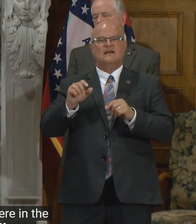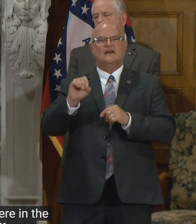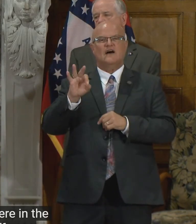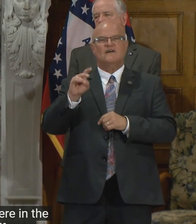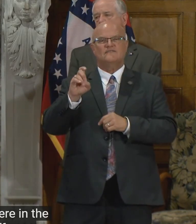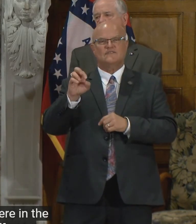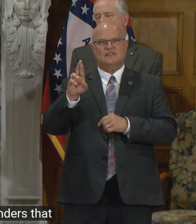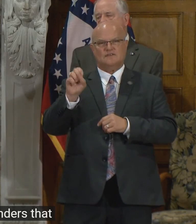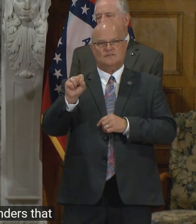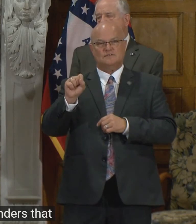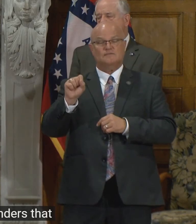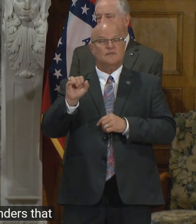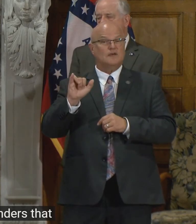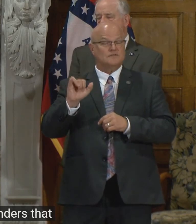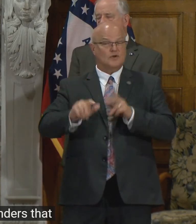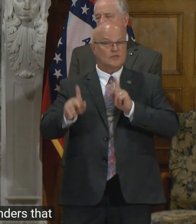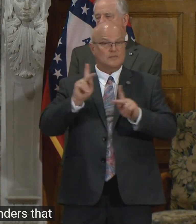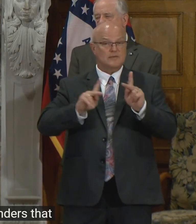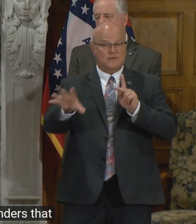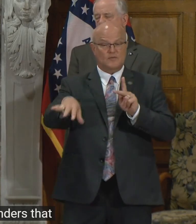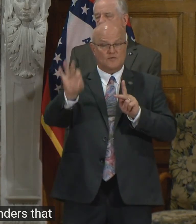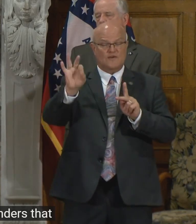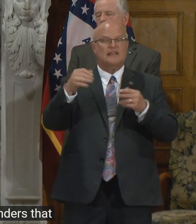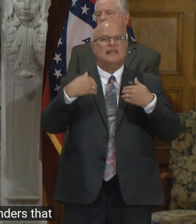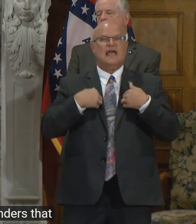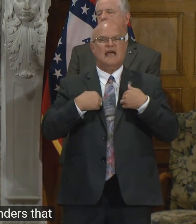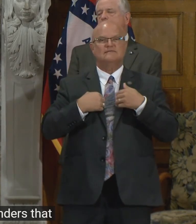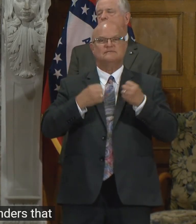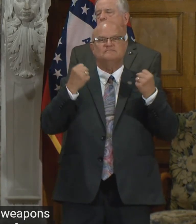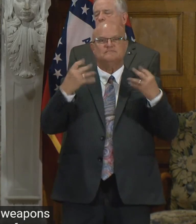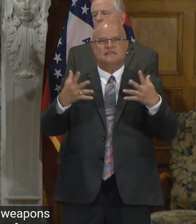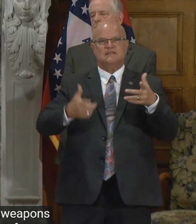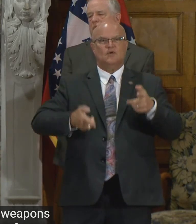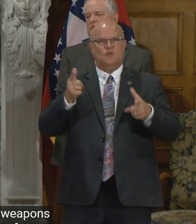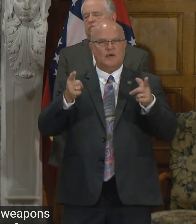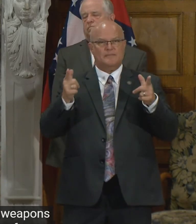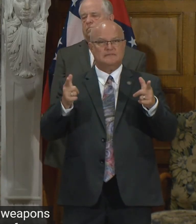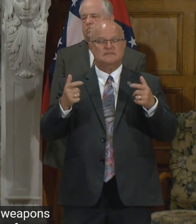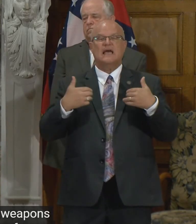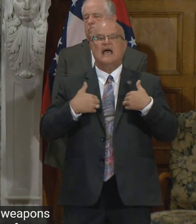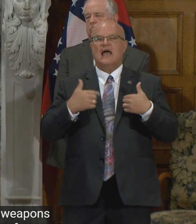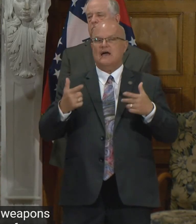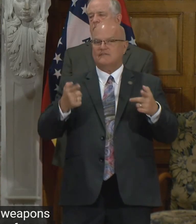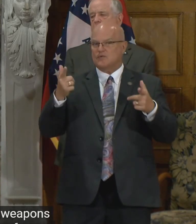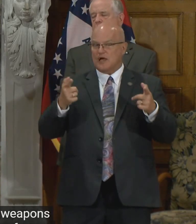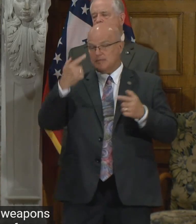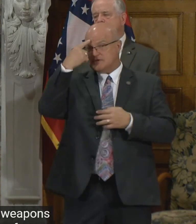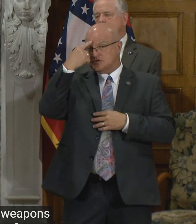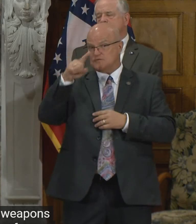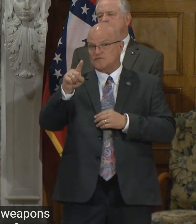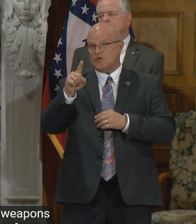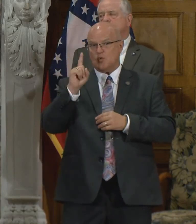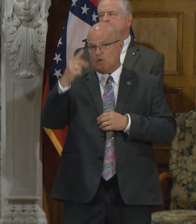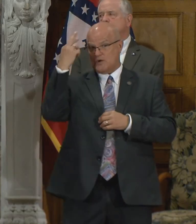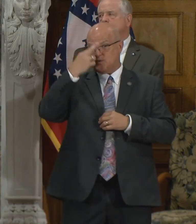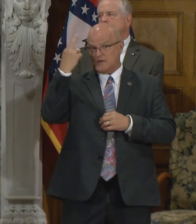So the offenders that we're finding have multiple weapons and they have weapons for one reason,